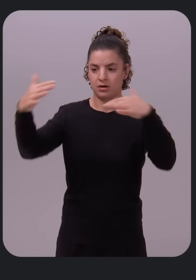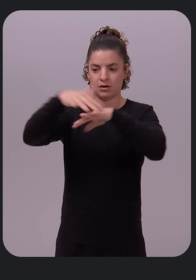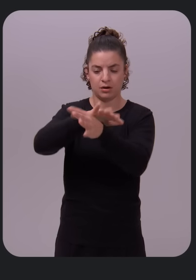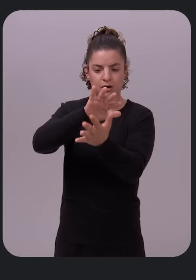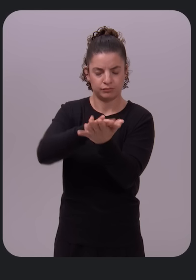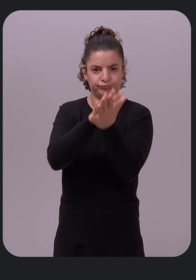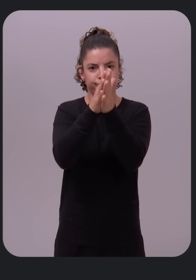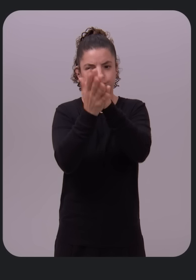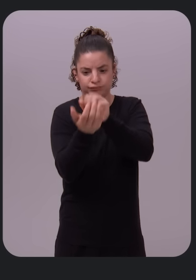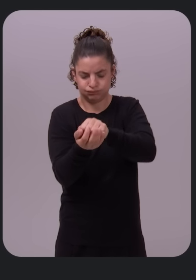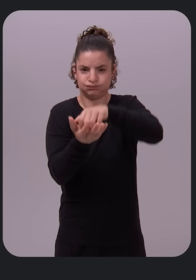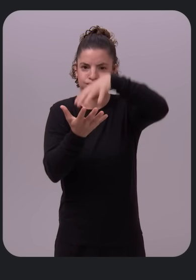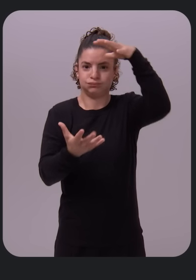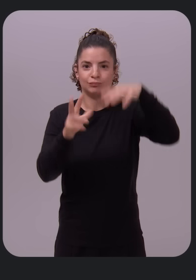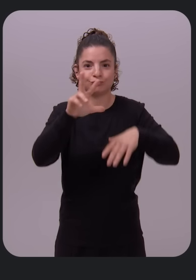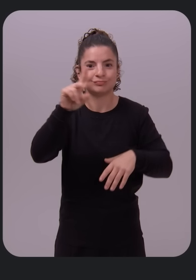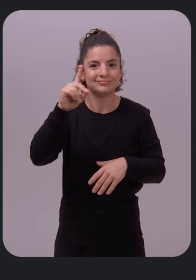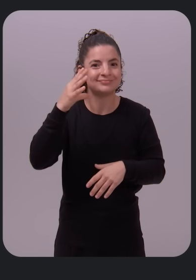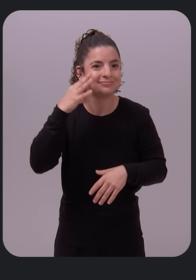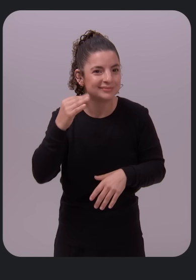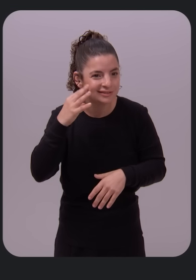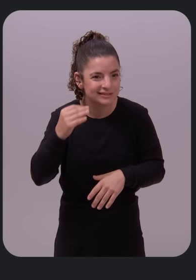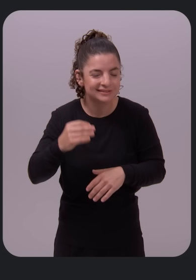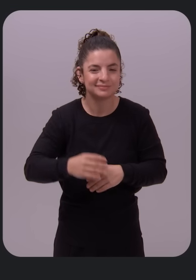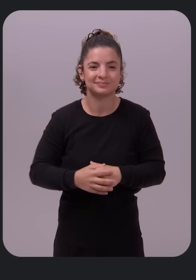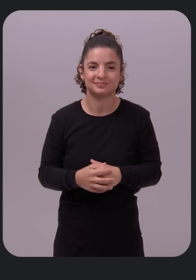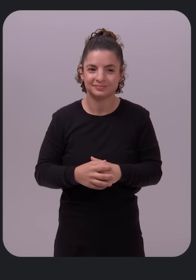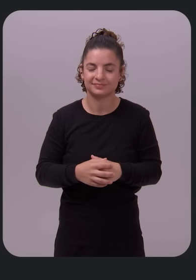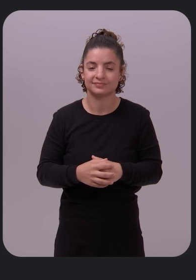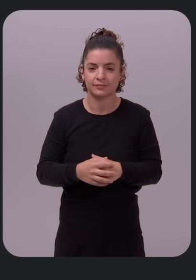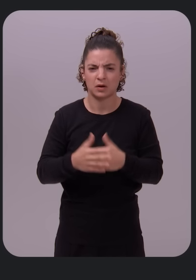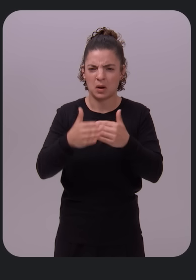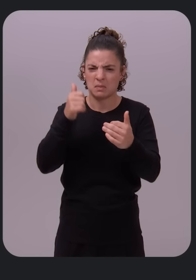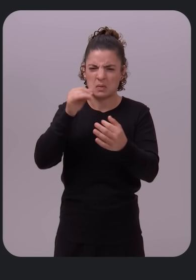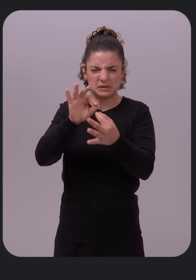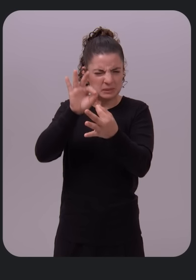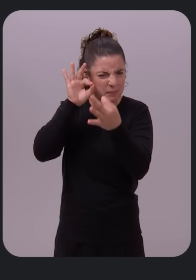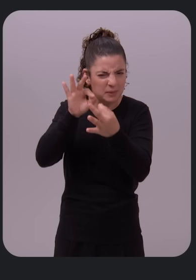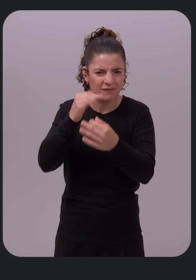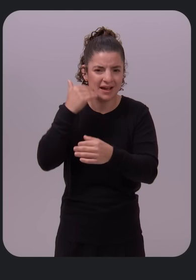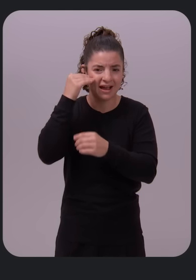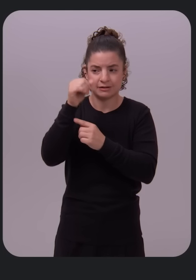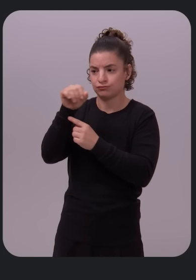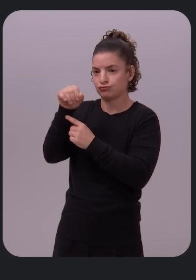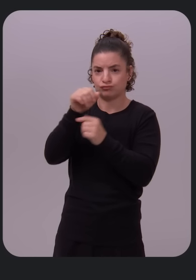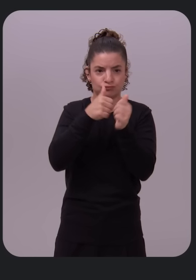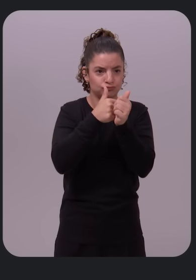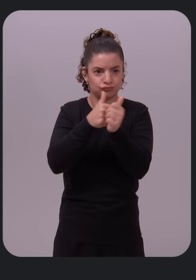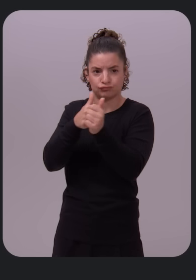and render you on a 3D light field display, with near perfect head tracking down to the millimeter,